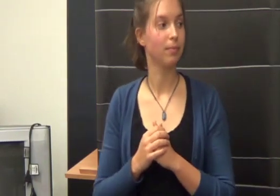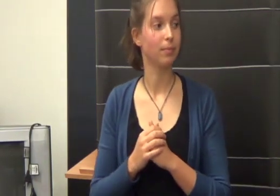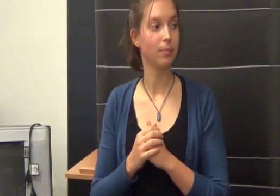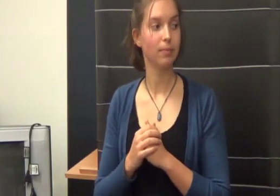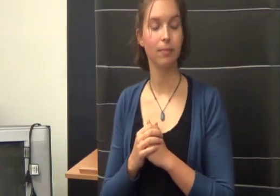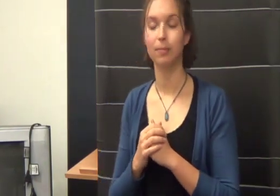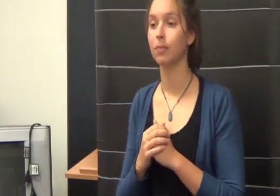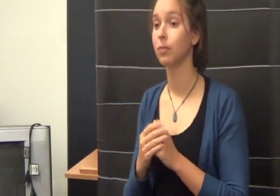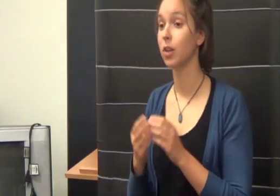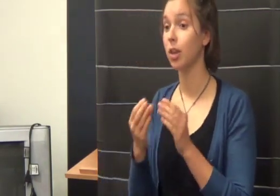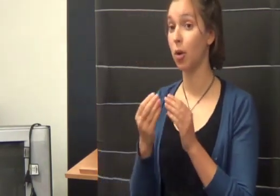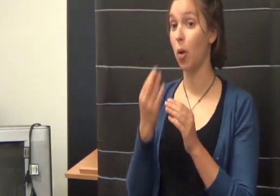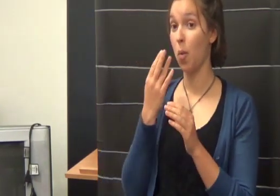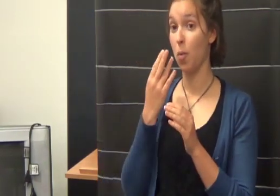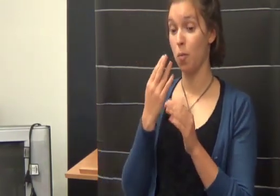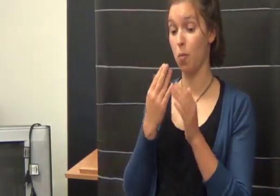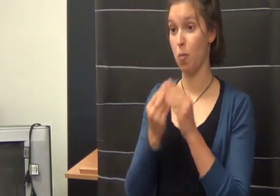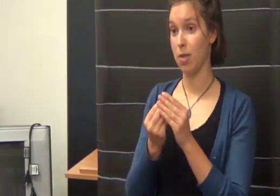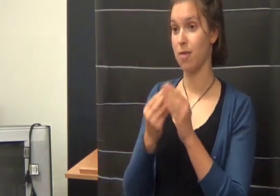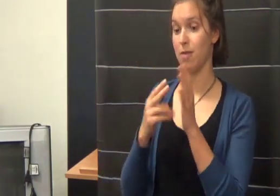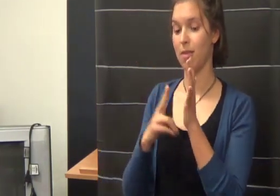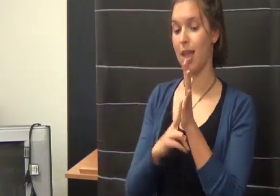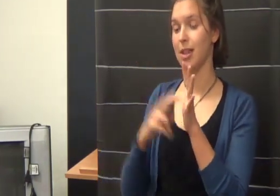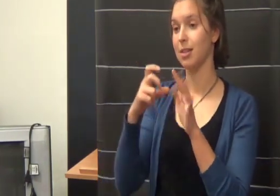working with you like new support workers so that they know the best way.